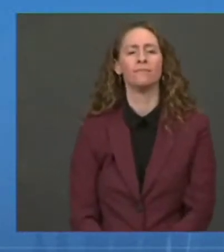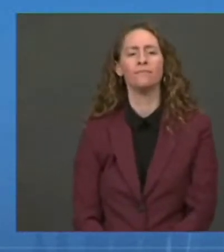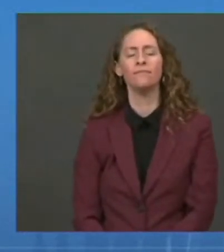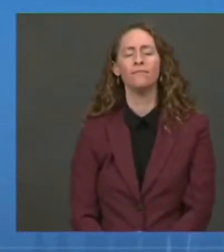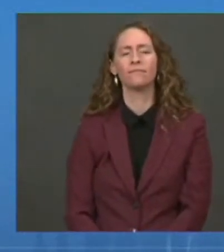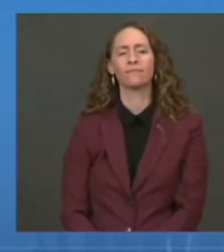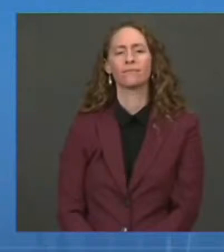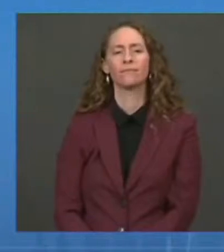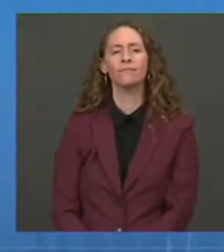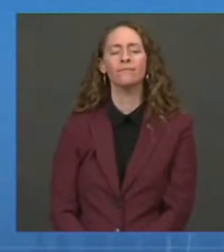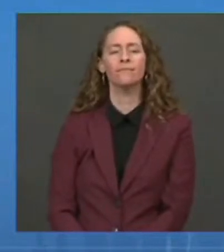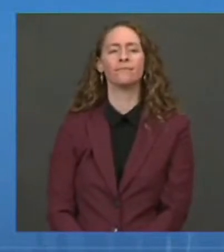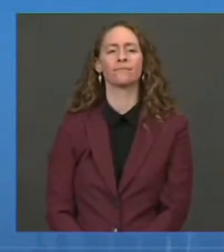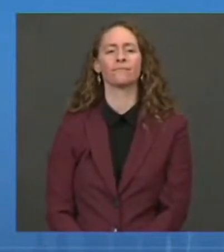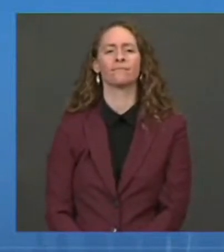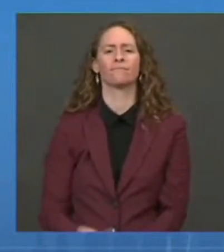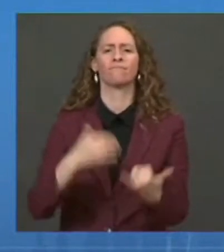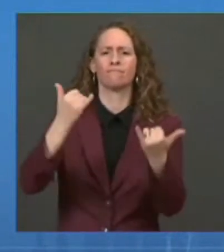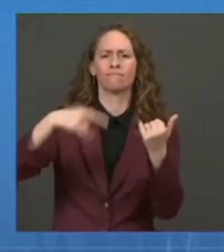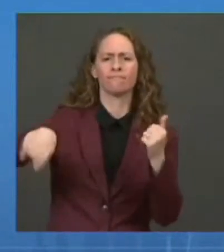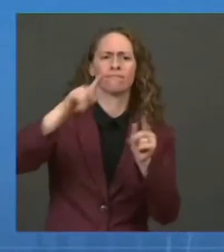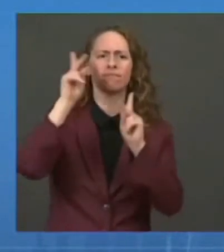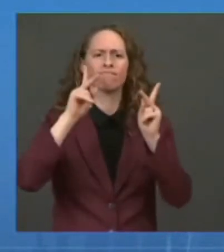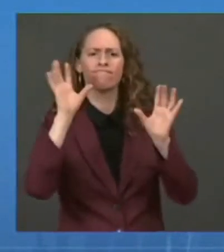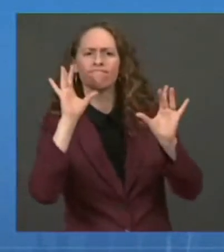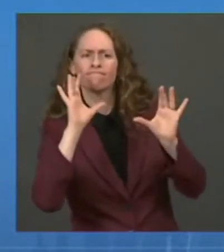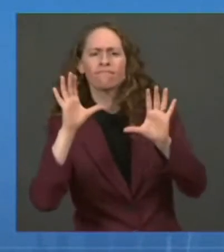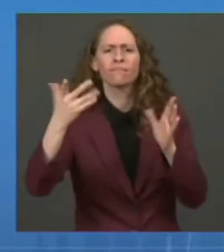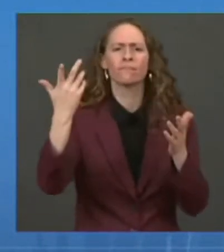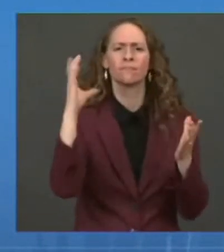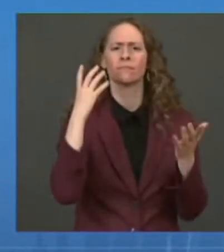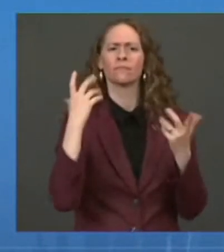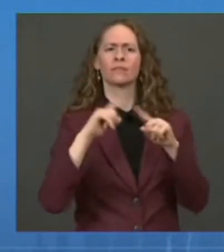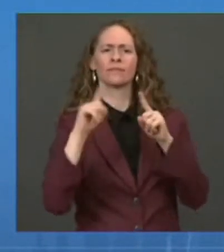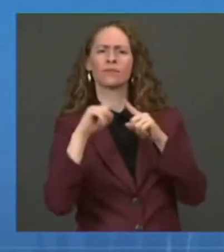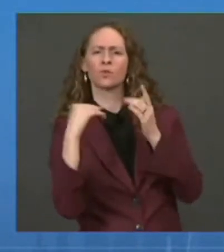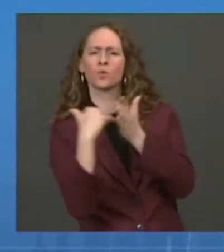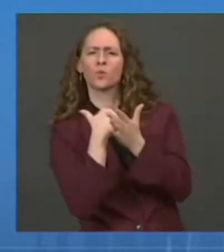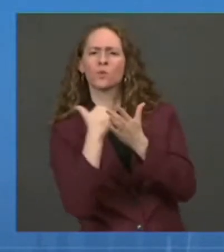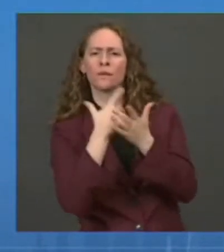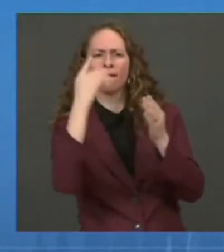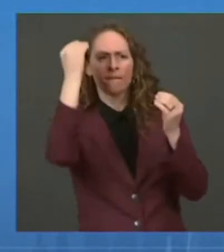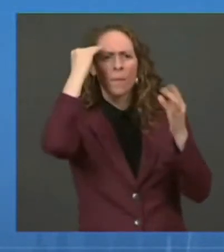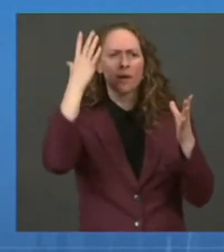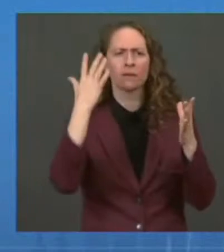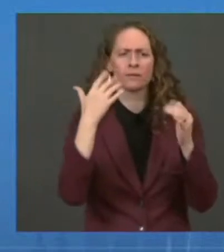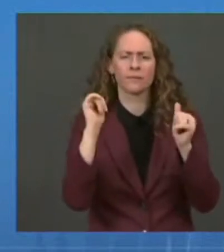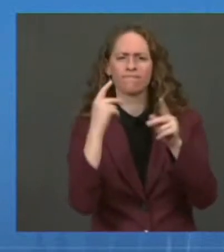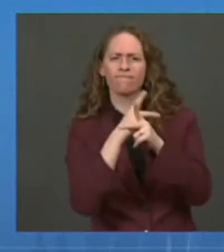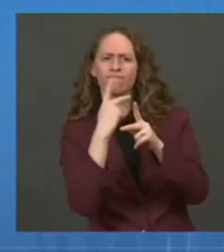HEALTH DEPARTMENTS ARE LOOKING AT SEQUENCE DATA AT TRAVEL